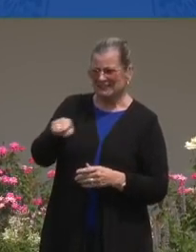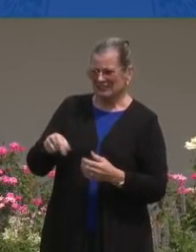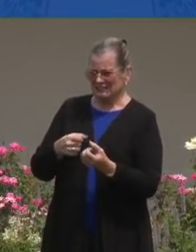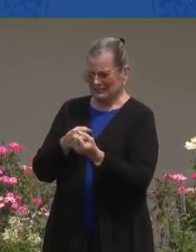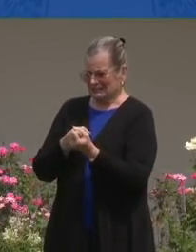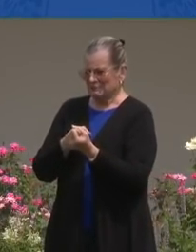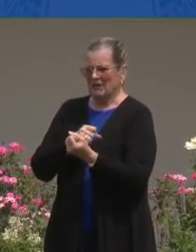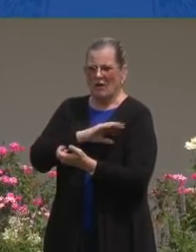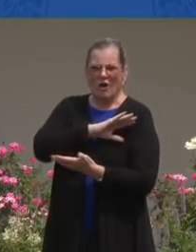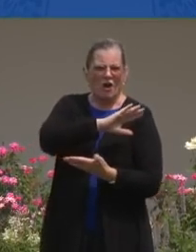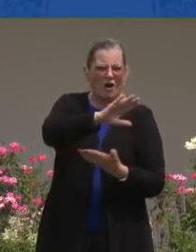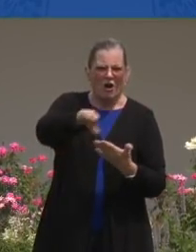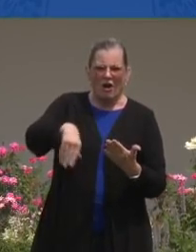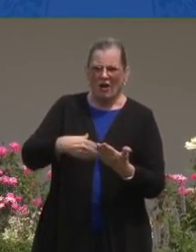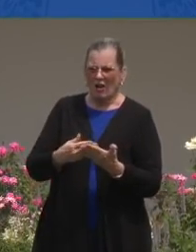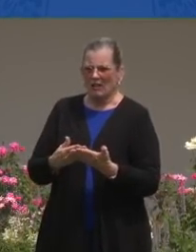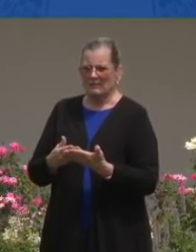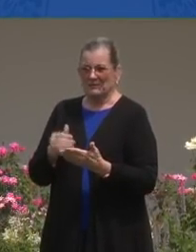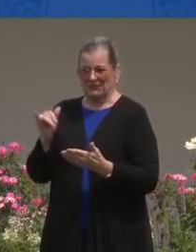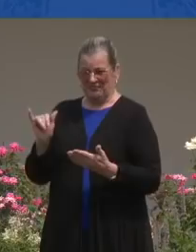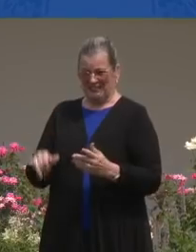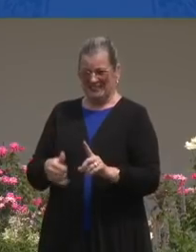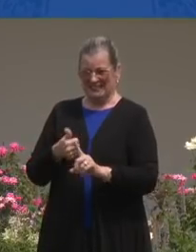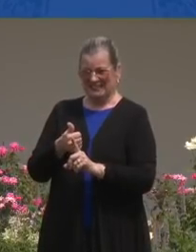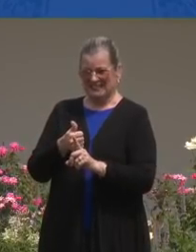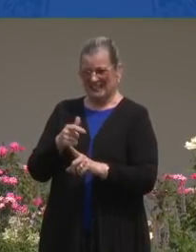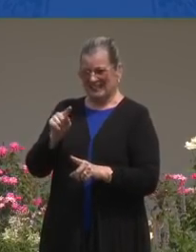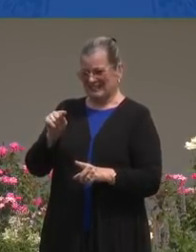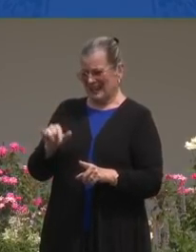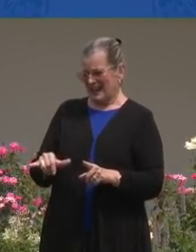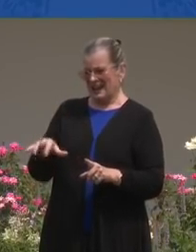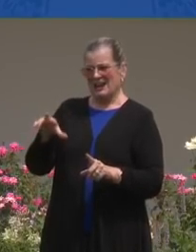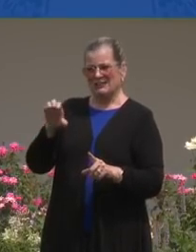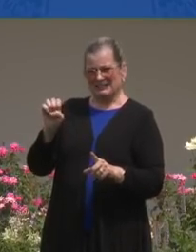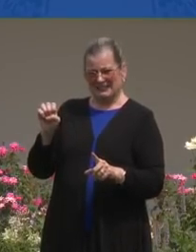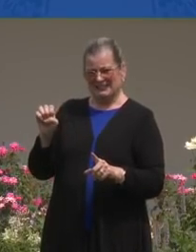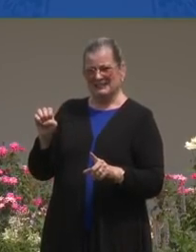Tyree Brown is an artist who lives in Maryland,